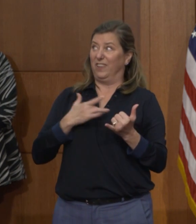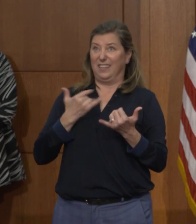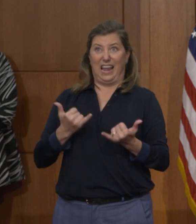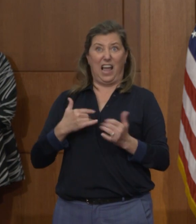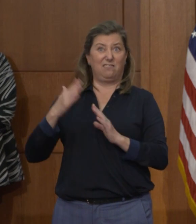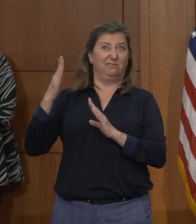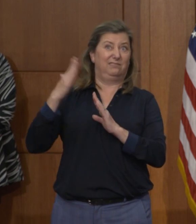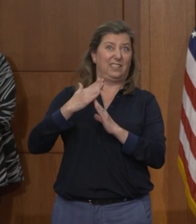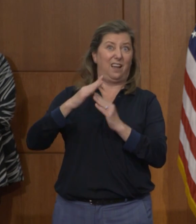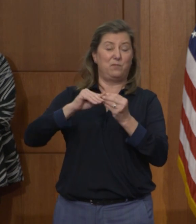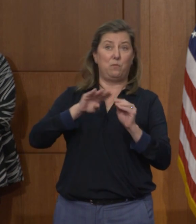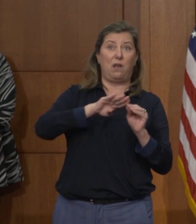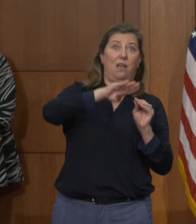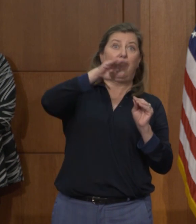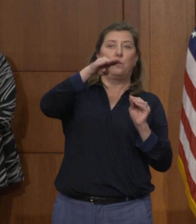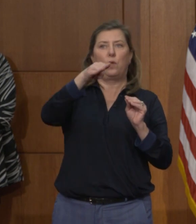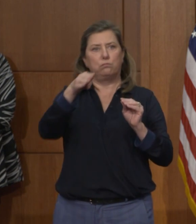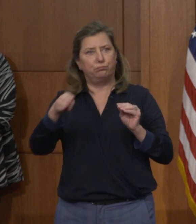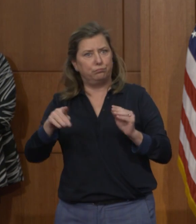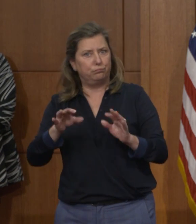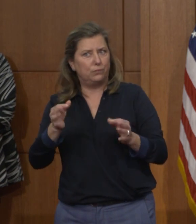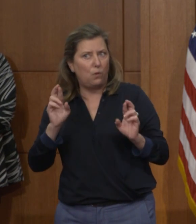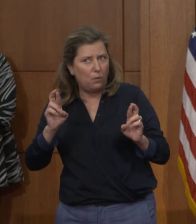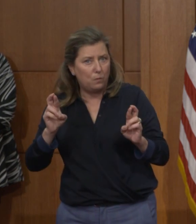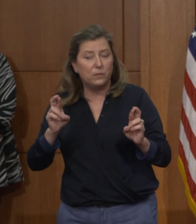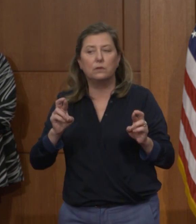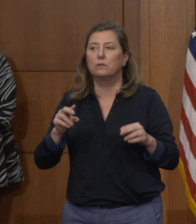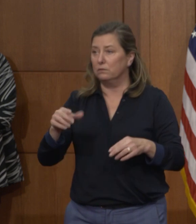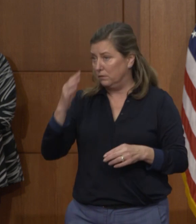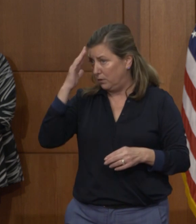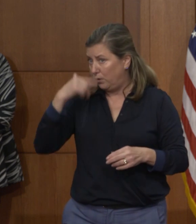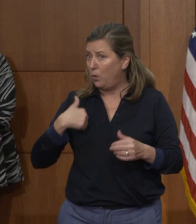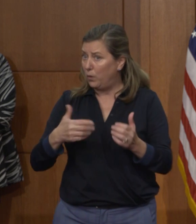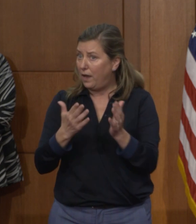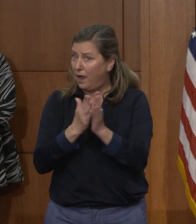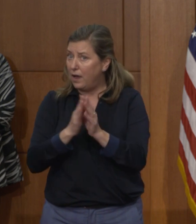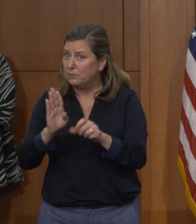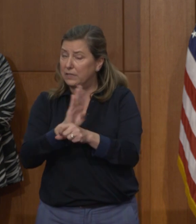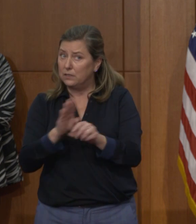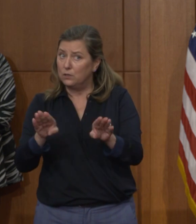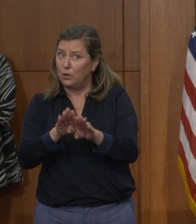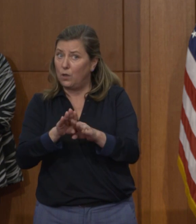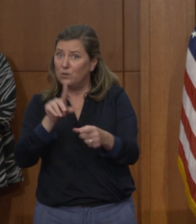what we'd really like to see, how I've, I've given the, the guidelines of, of when we plan to ECS restrictions, um,